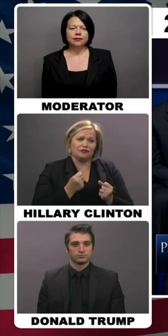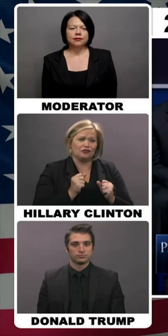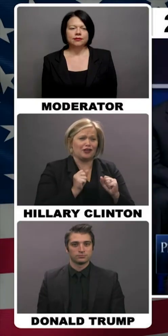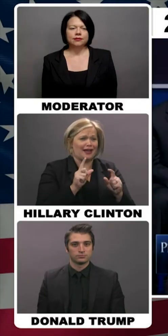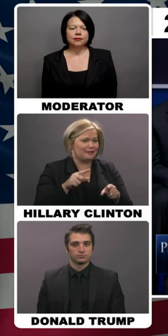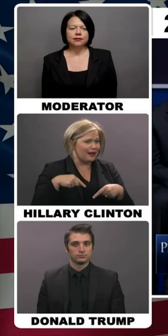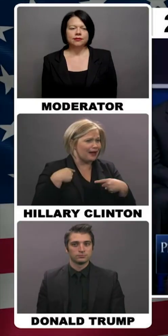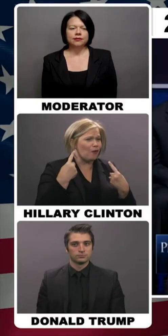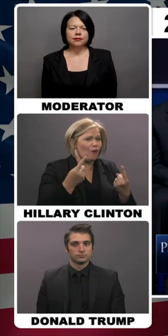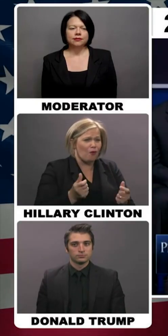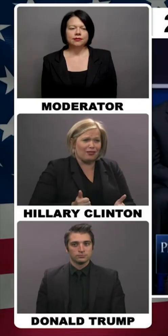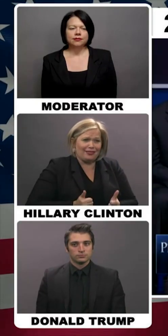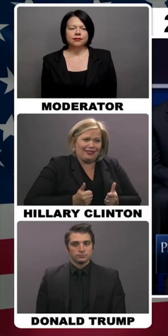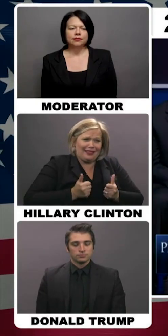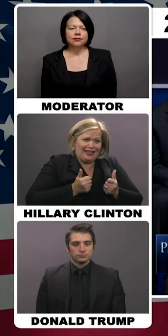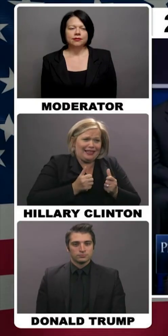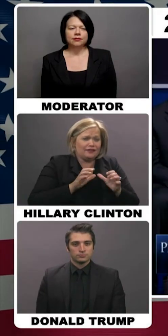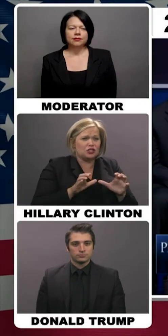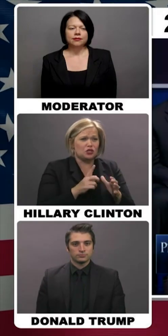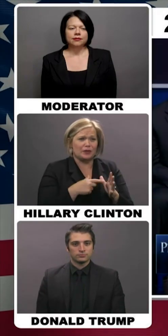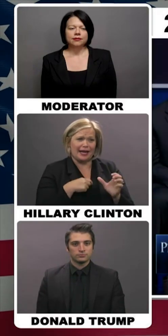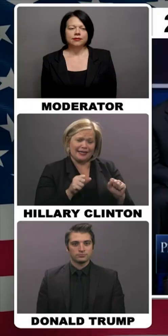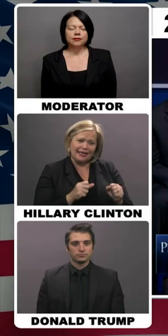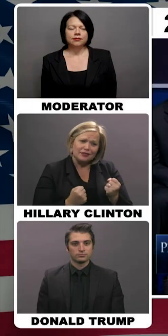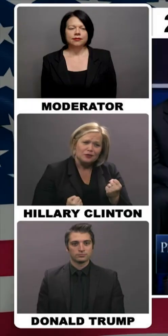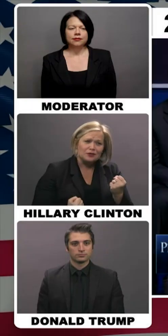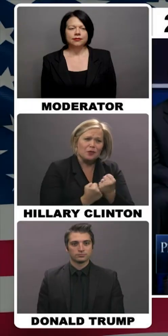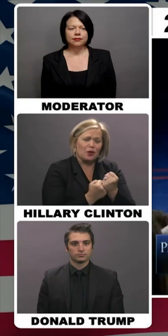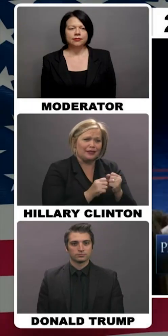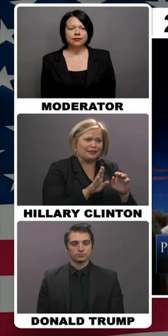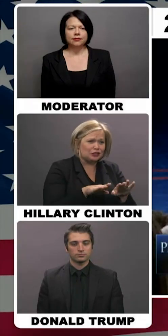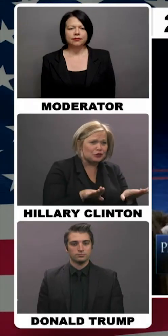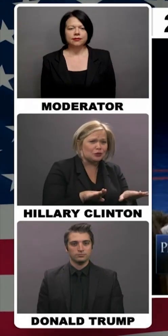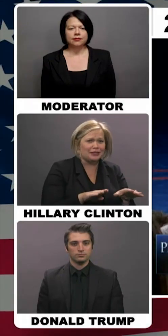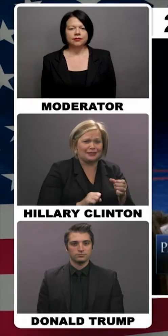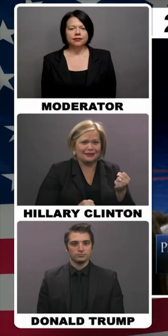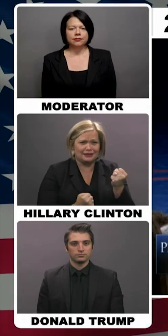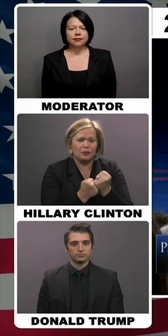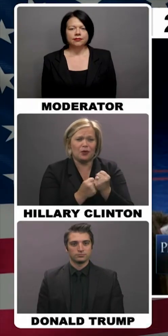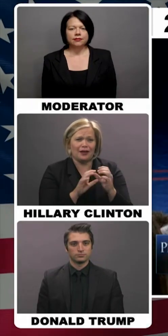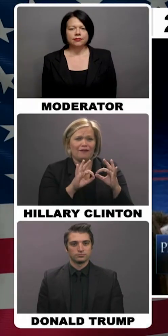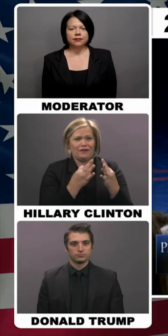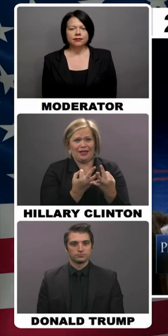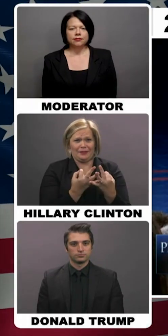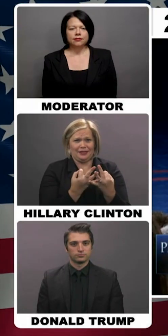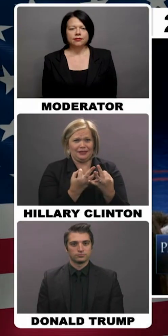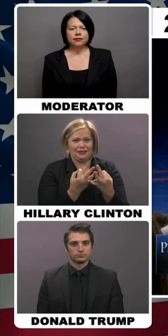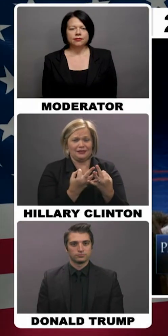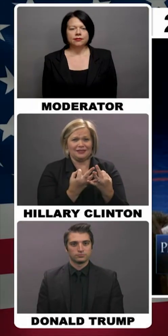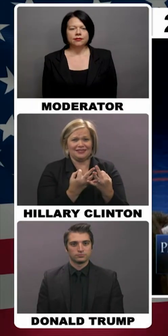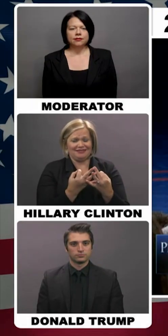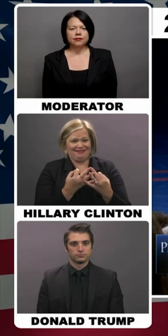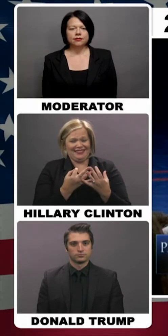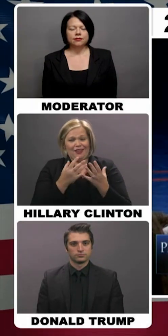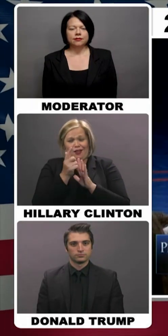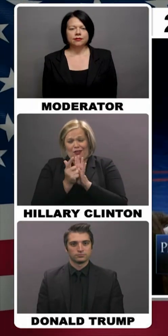to do what I can to support children and families. You know, right out of law school, I went to work for the Children's Defense Fund.